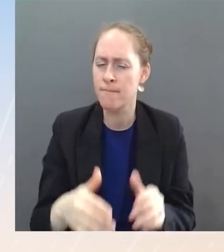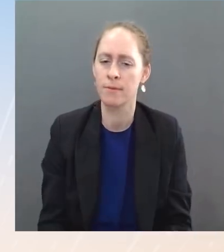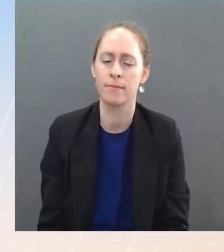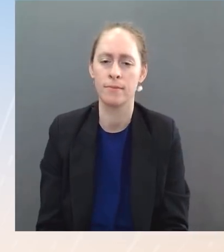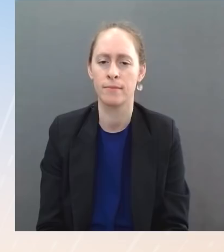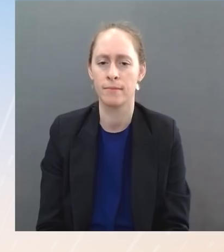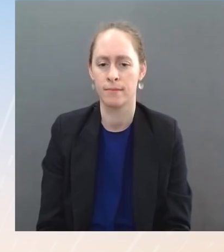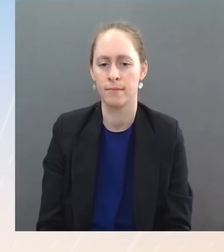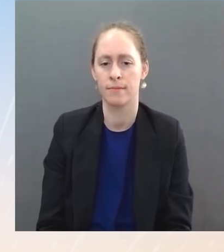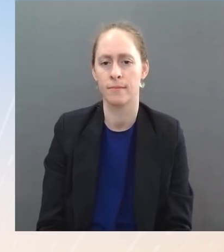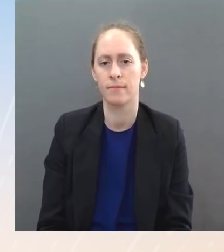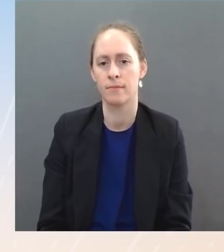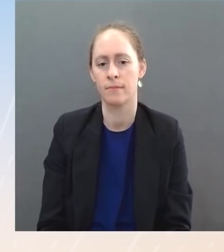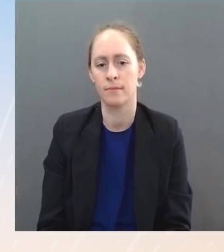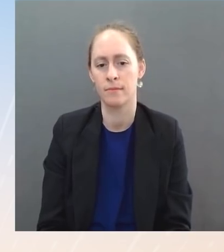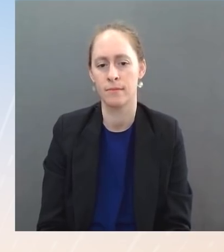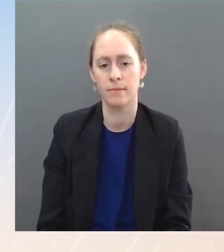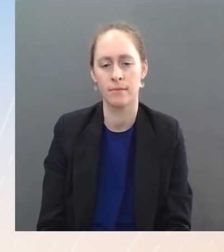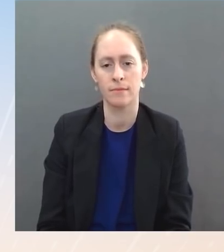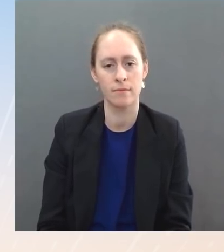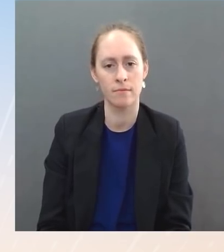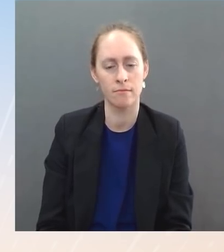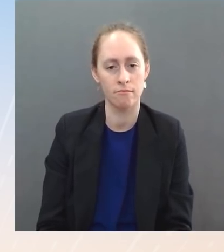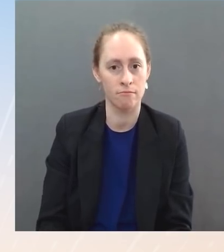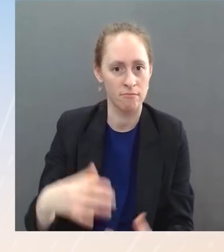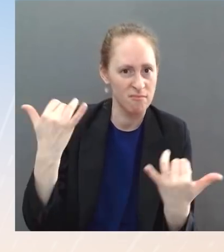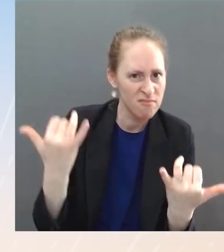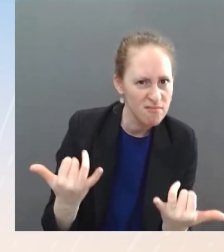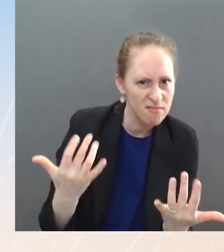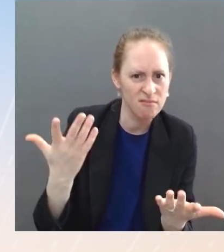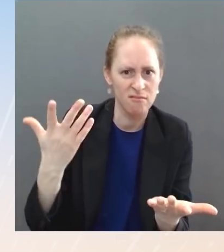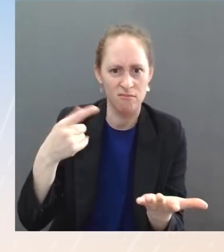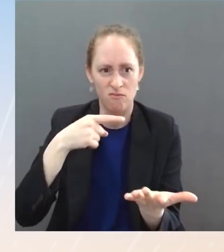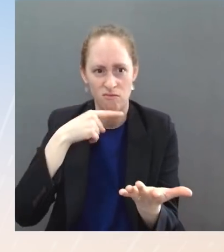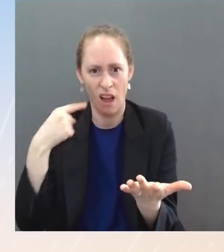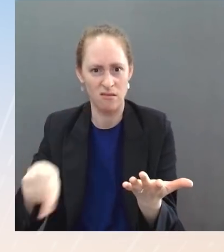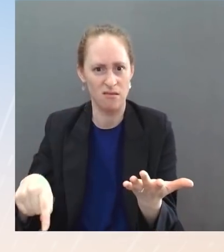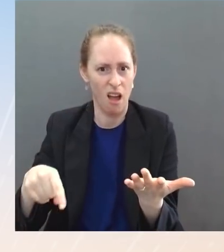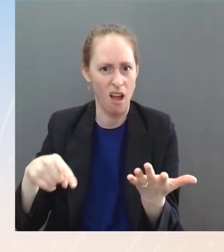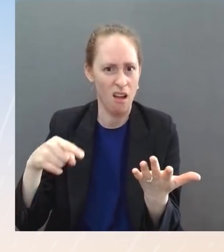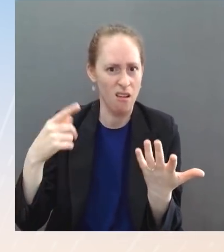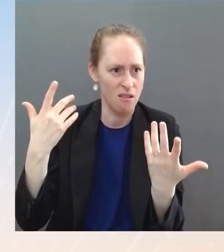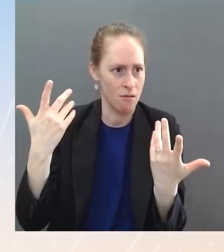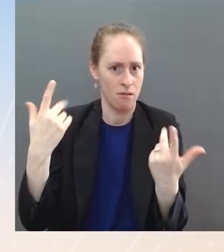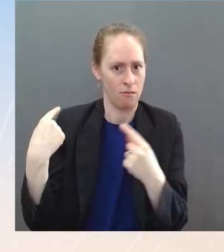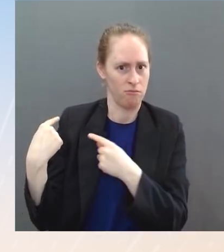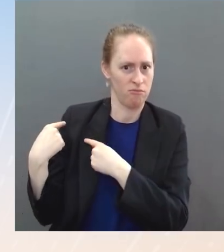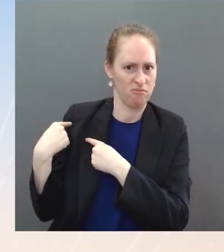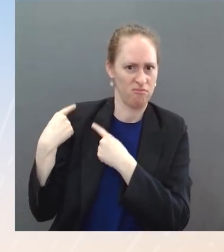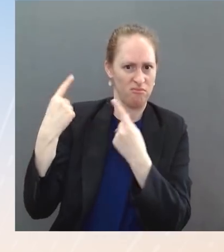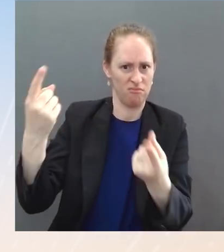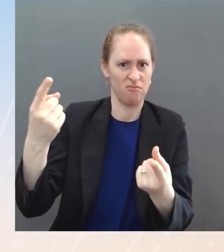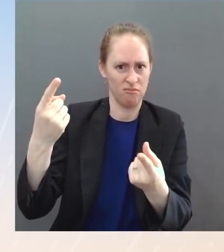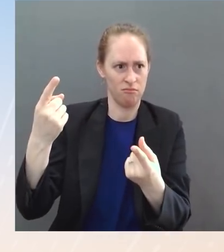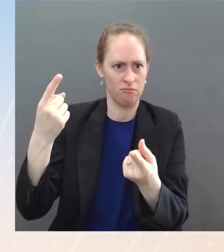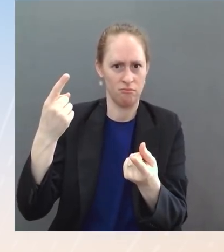I mean, Russia has been in Crimea and Donbas since 2014. What -- what's "protracted"? Mr. Sullivan: So we can't predict, but I would just say that,